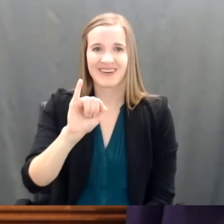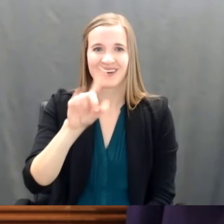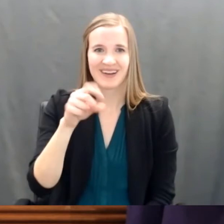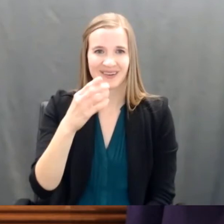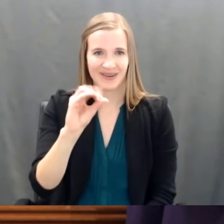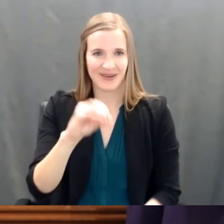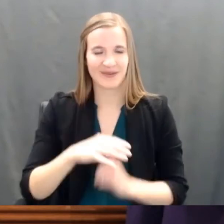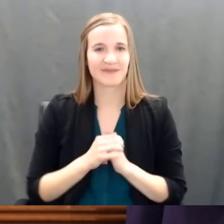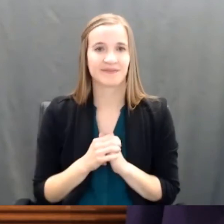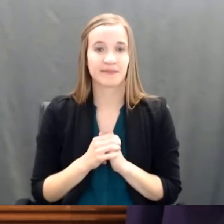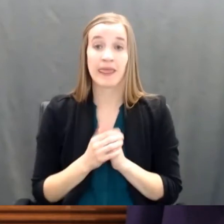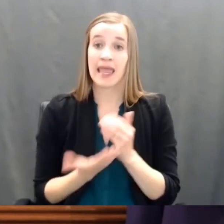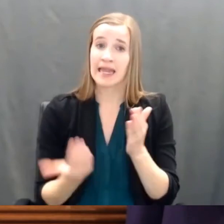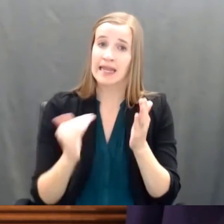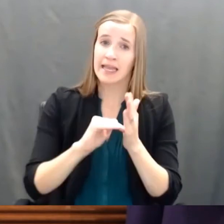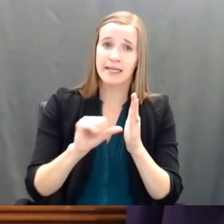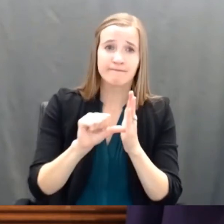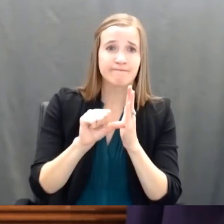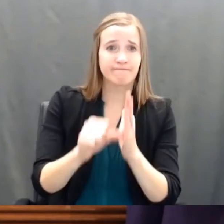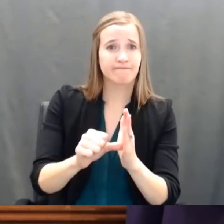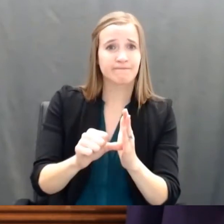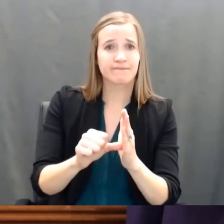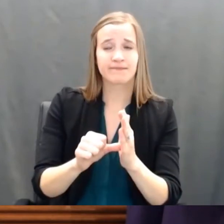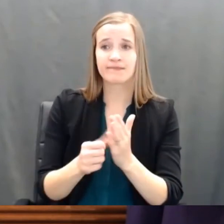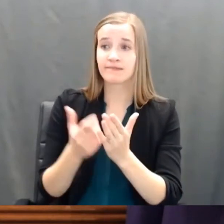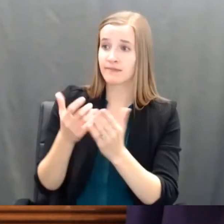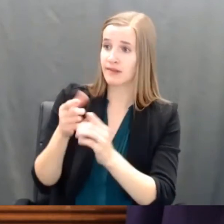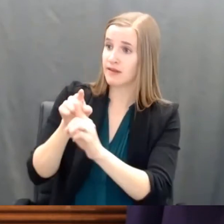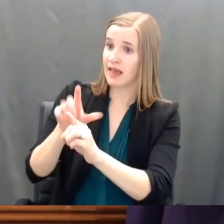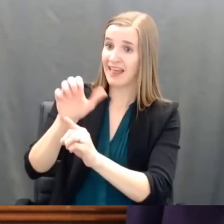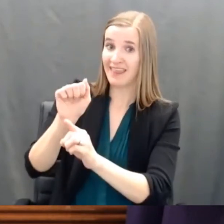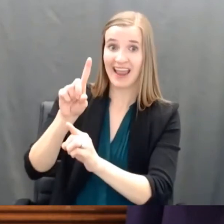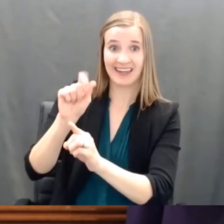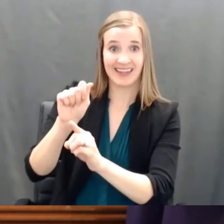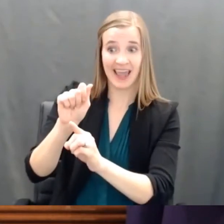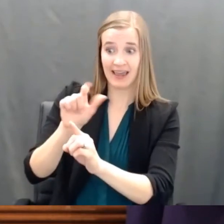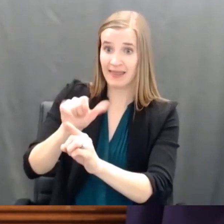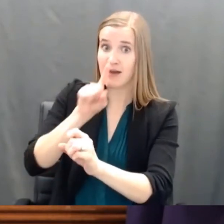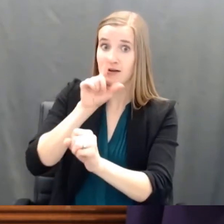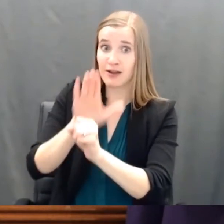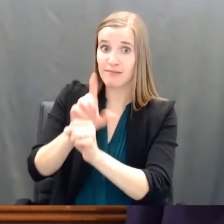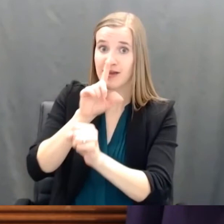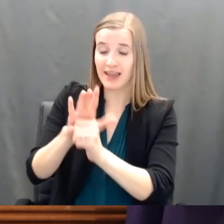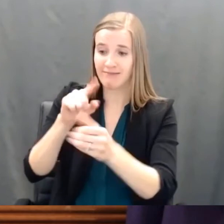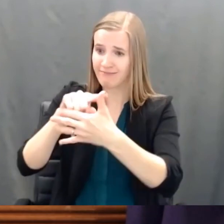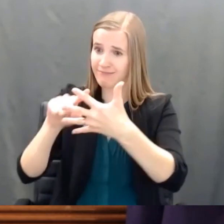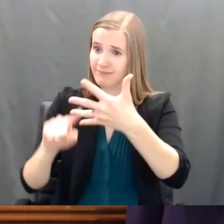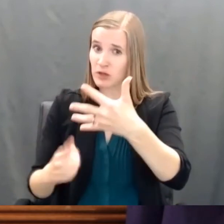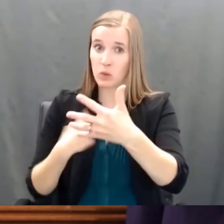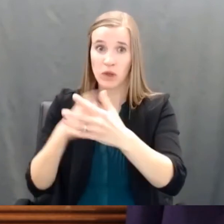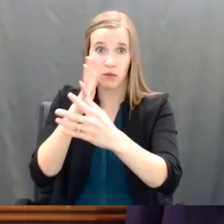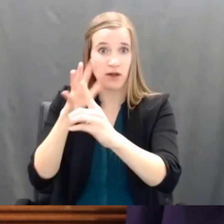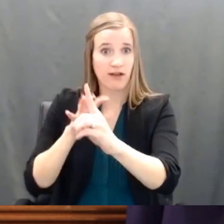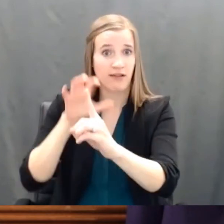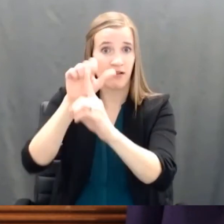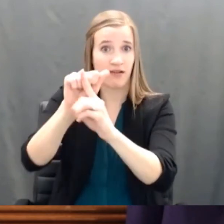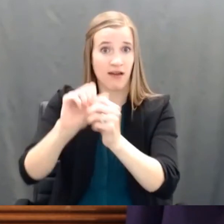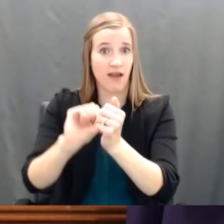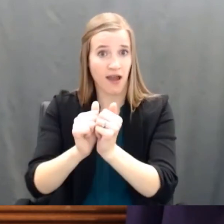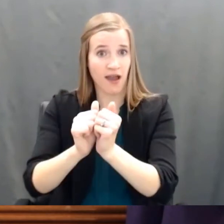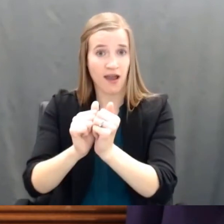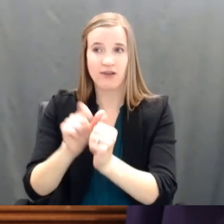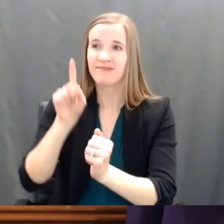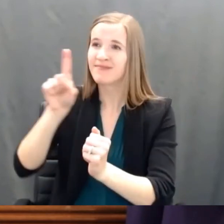I do reaffirm the full promise of the ADA, will only be reached if public entities remain